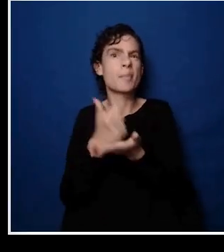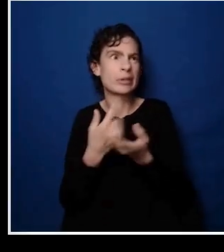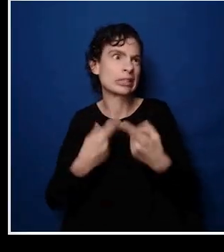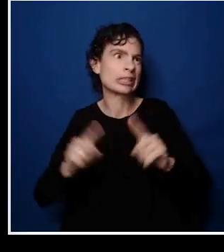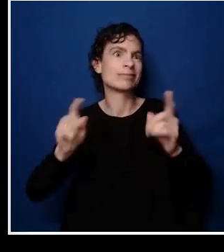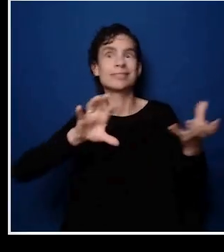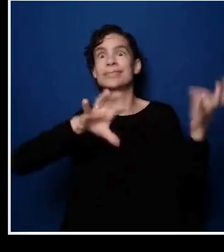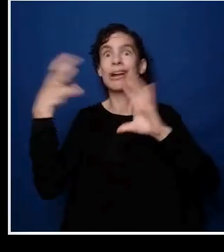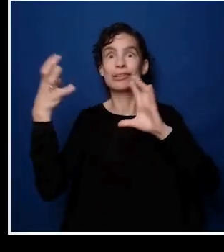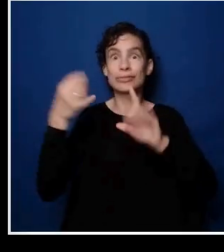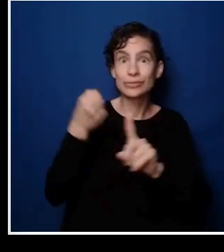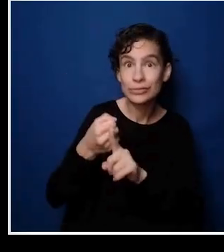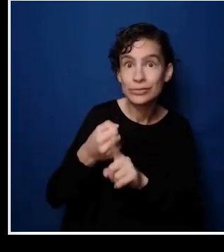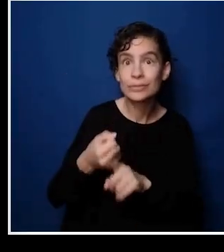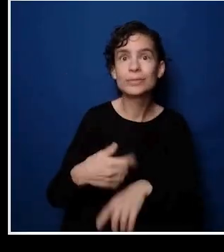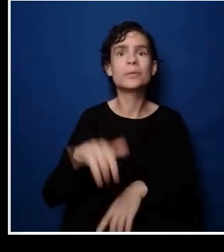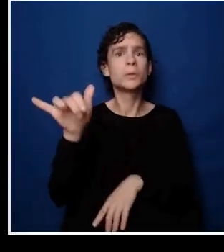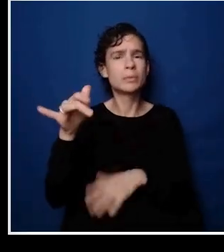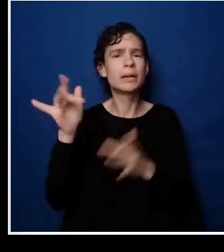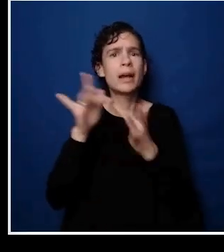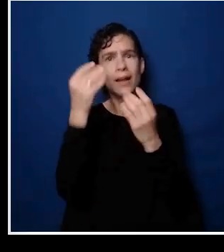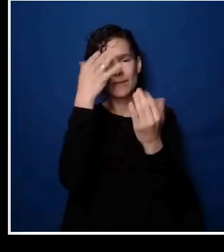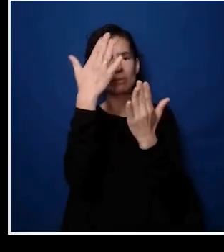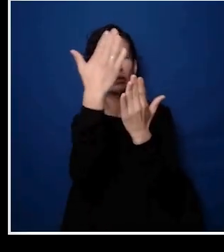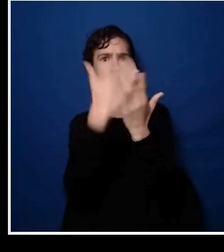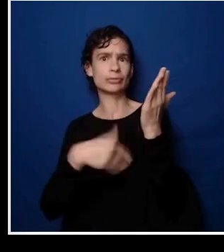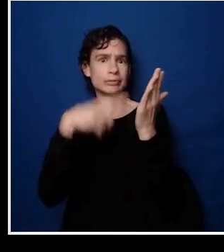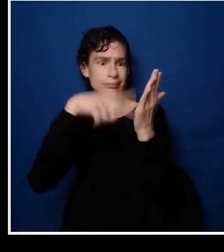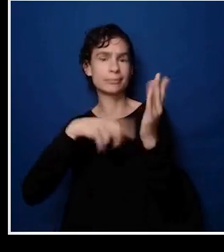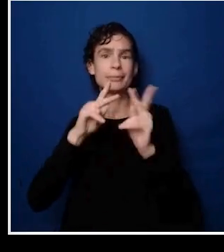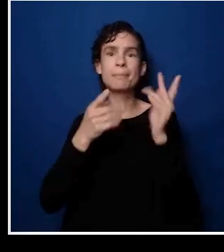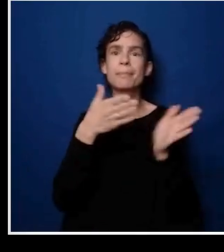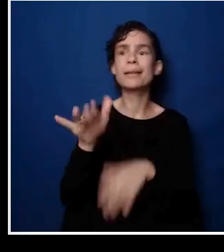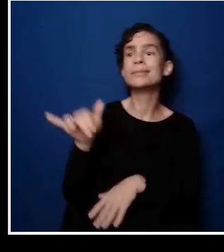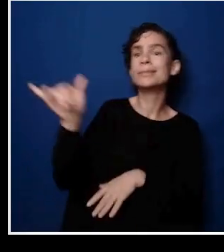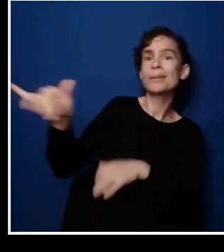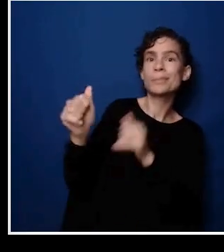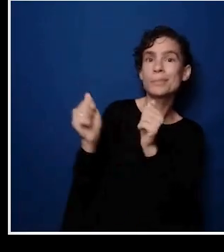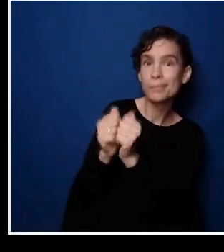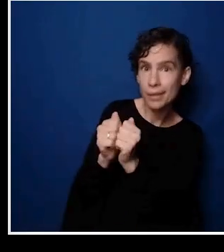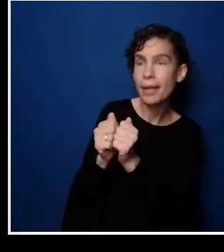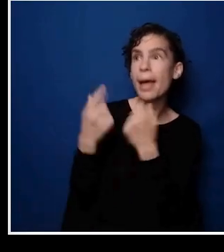Also have contact information for people who you will be staying with if you decide to evacuate.